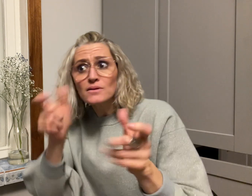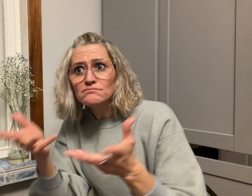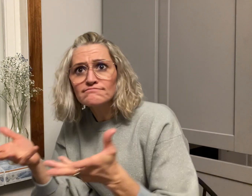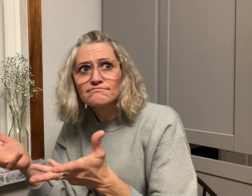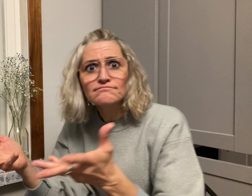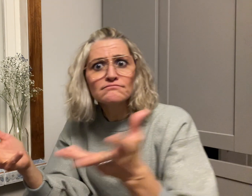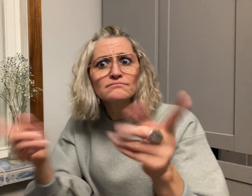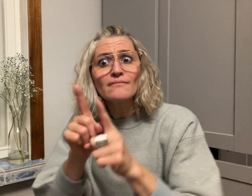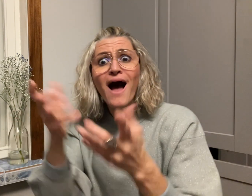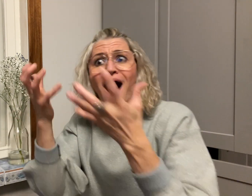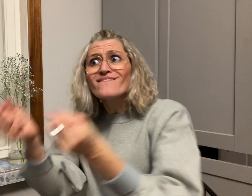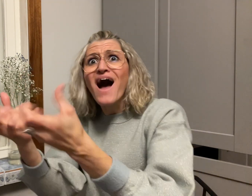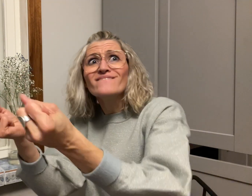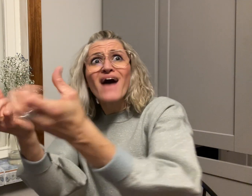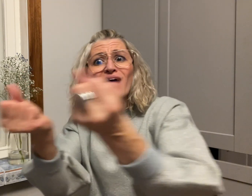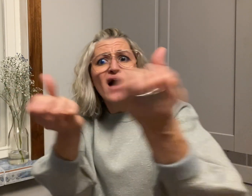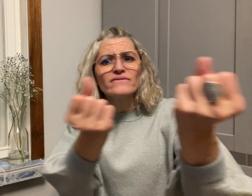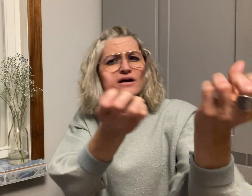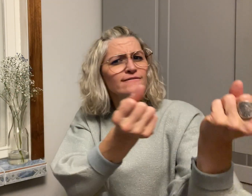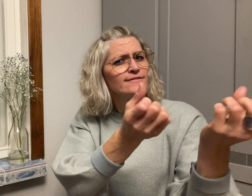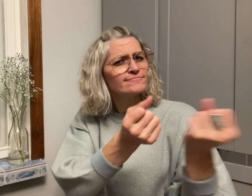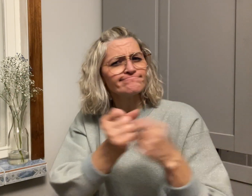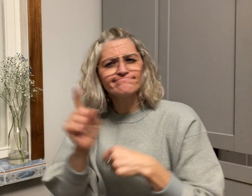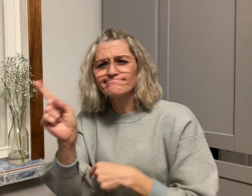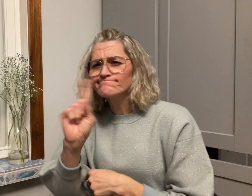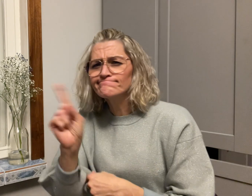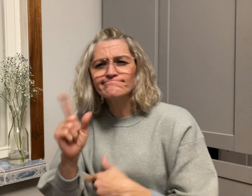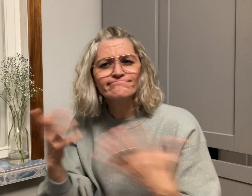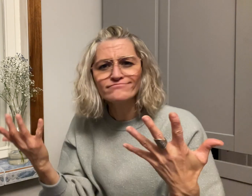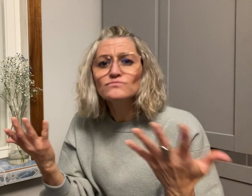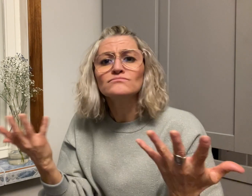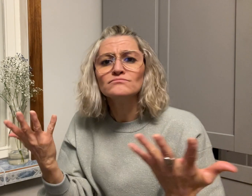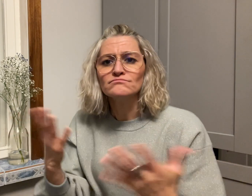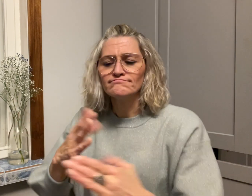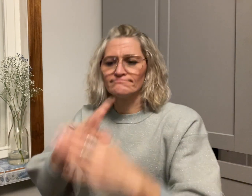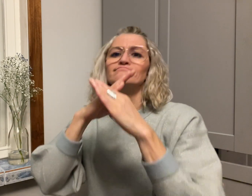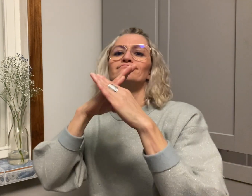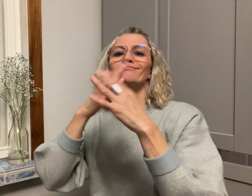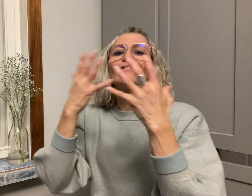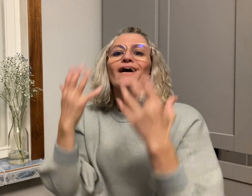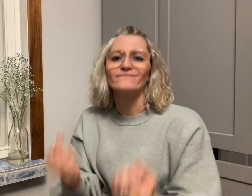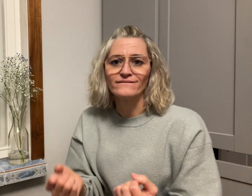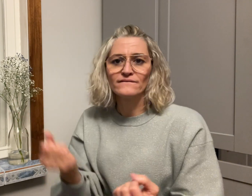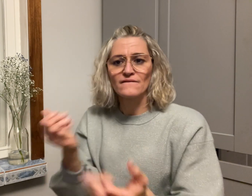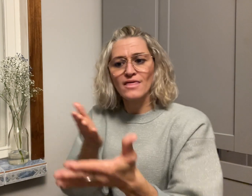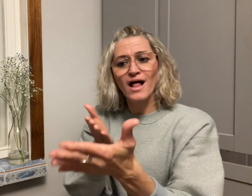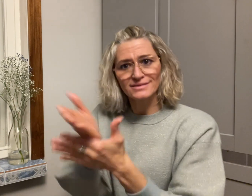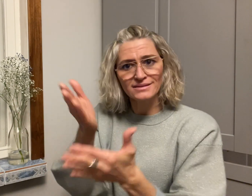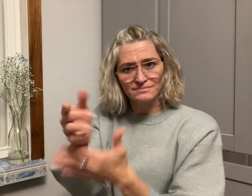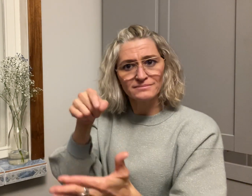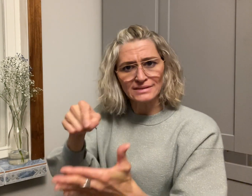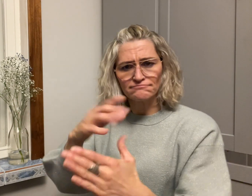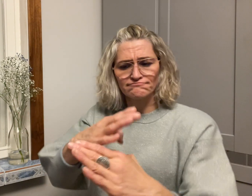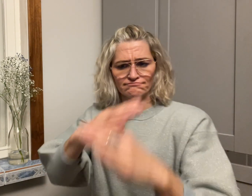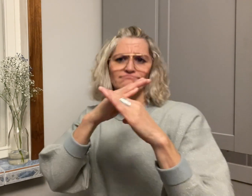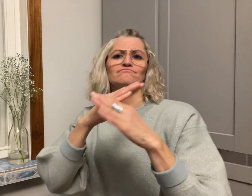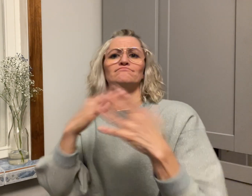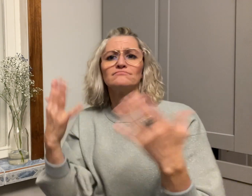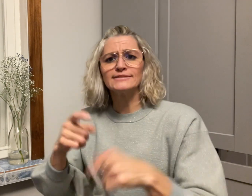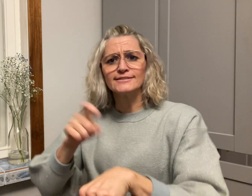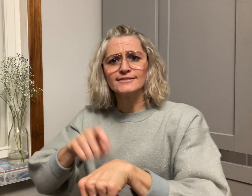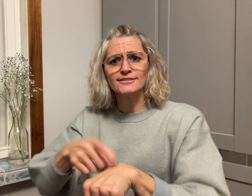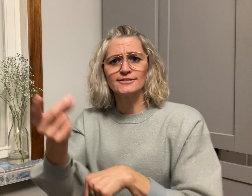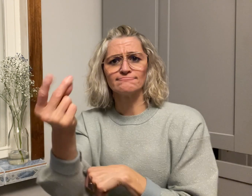utilized due to barriers in availability, urgency, and